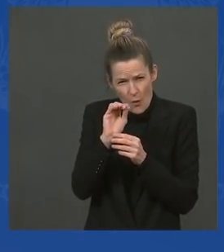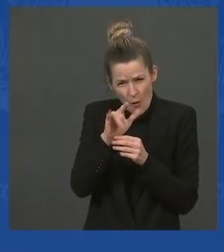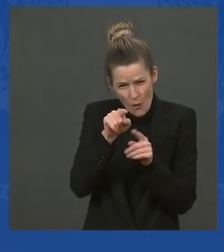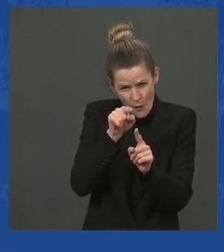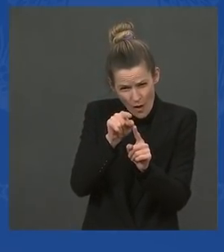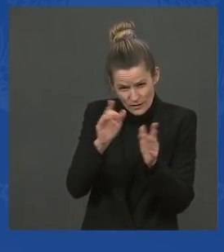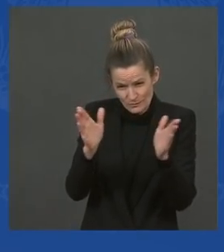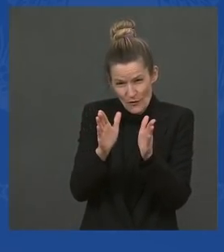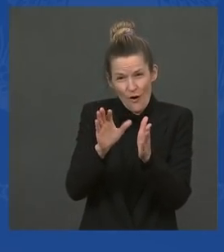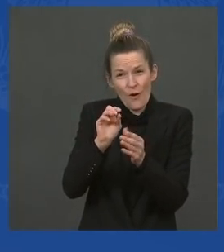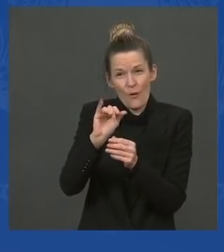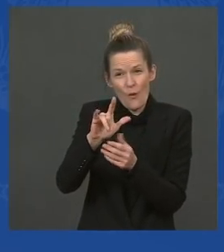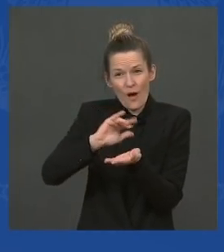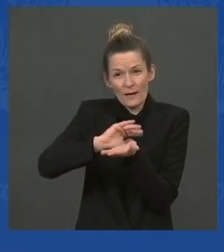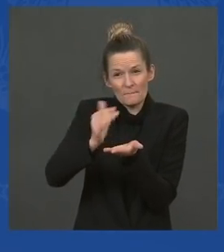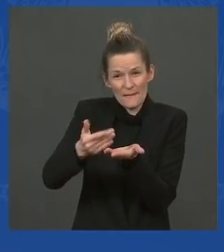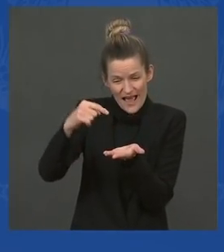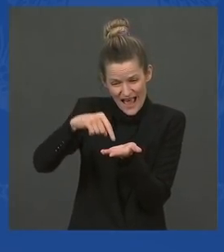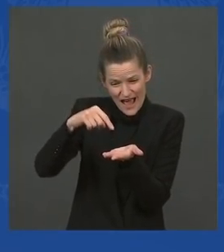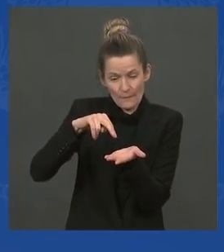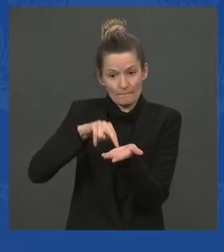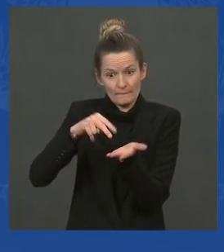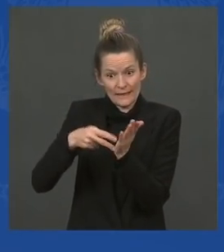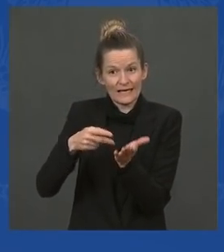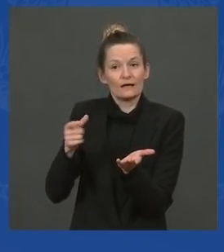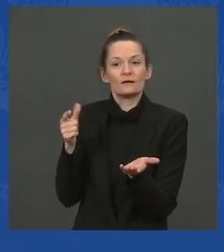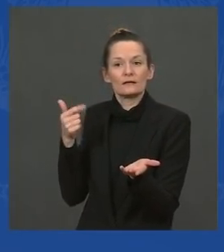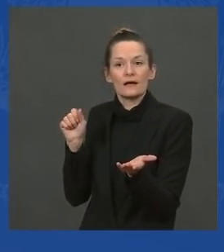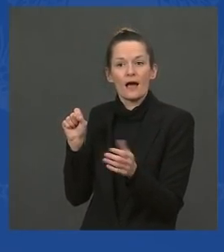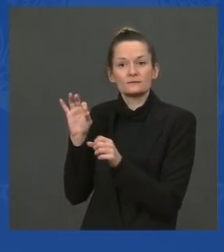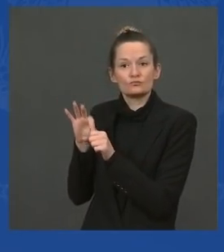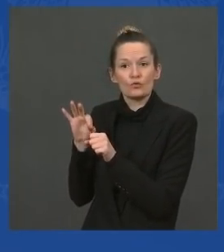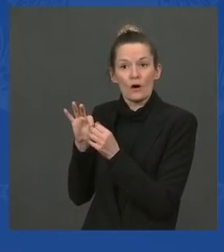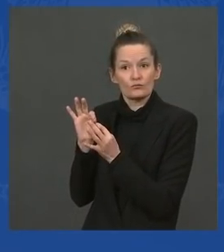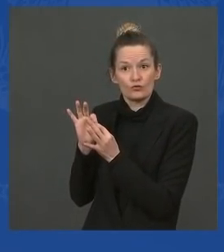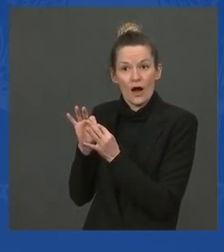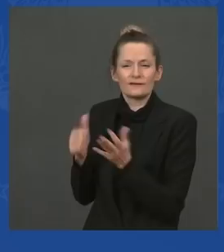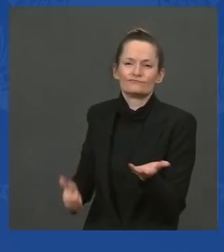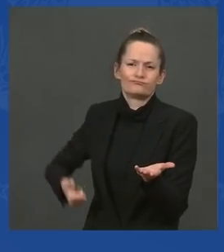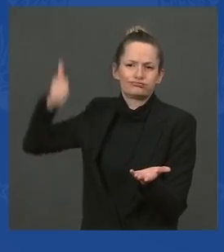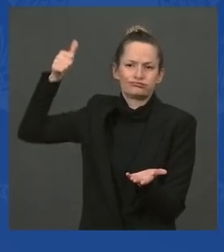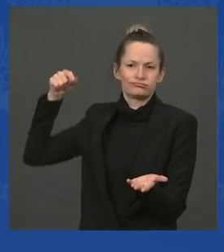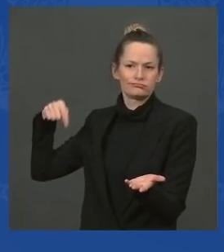I got on the phone with leaders from other countries grappling with this challenge to try to find ways